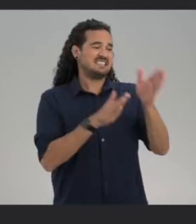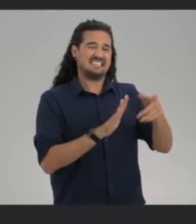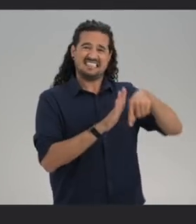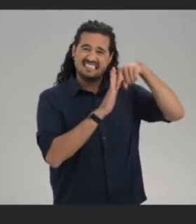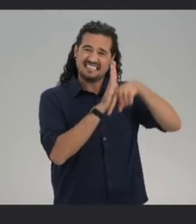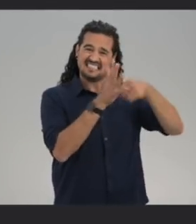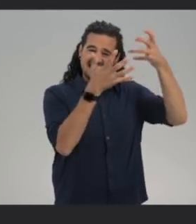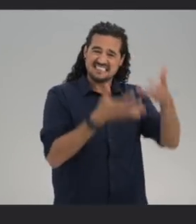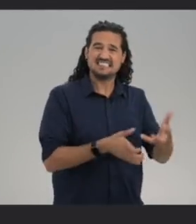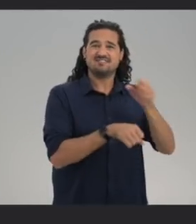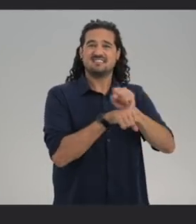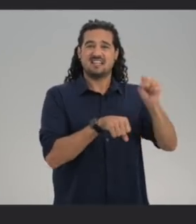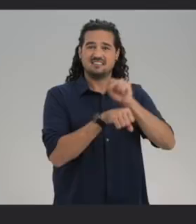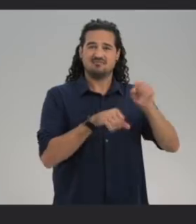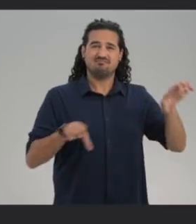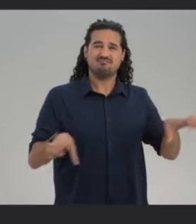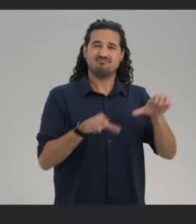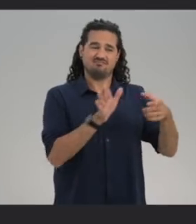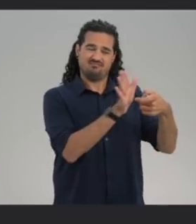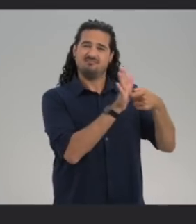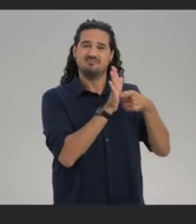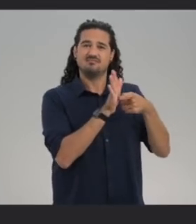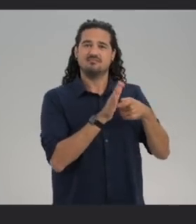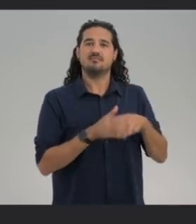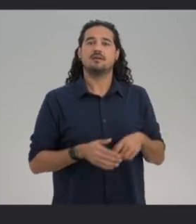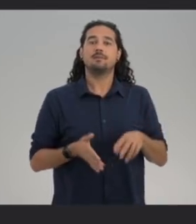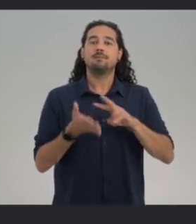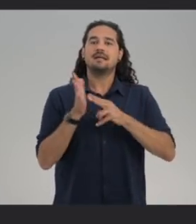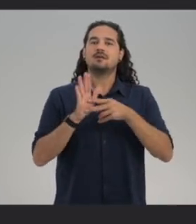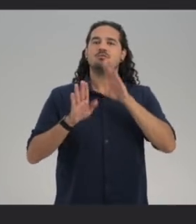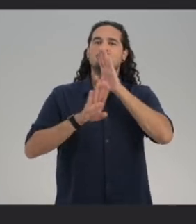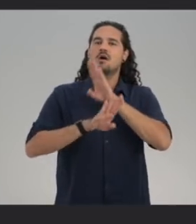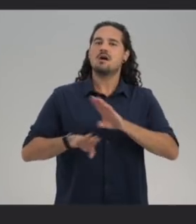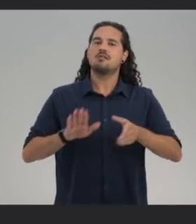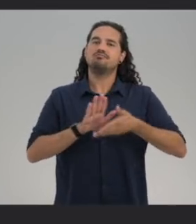So your Mac gives you quiet performance and even better battery life.